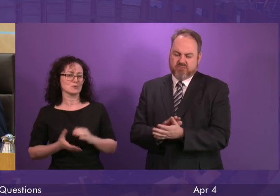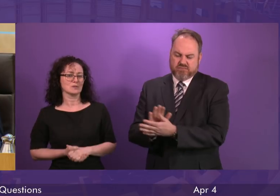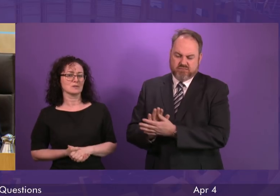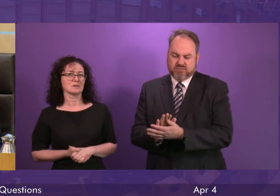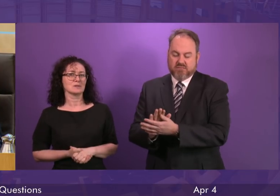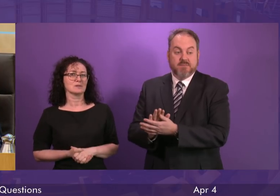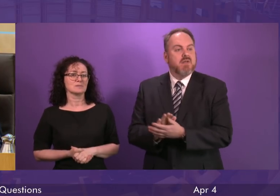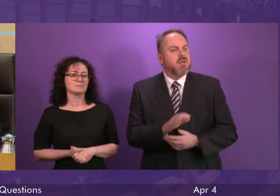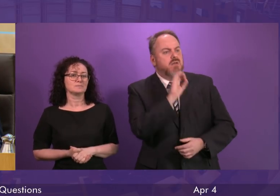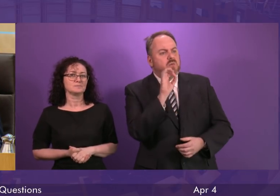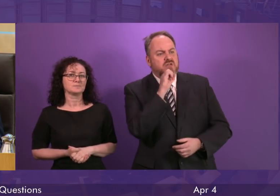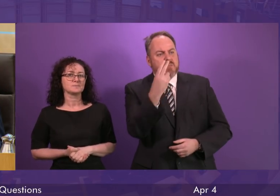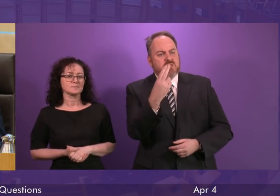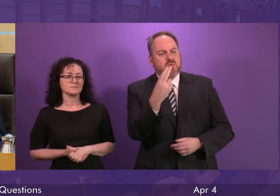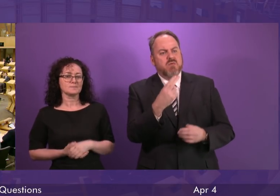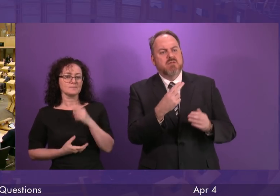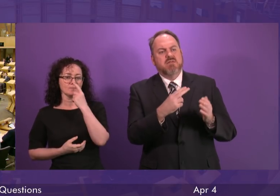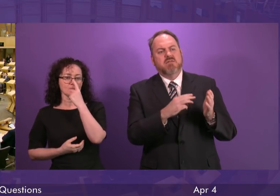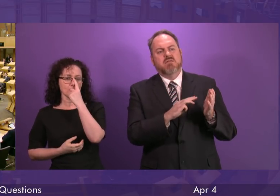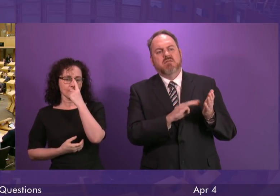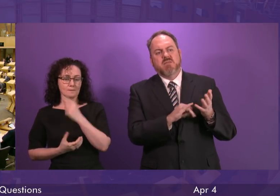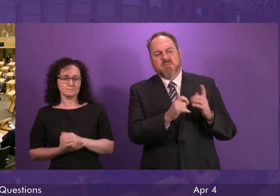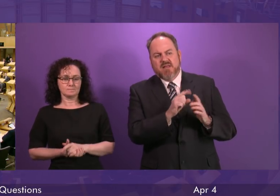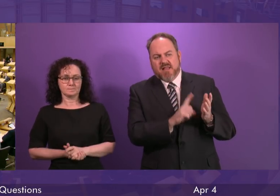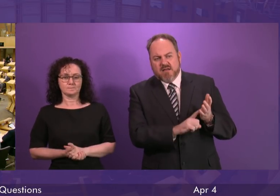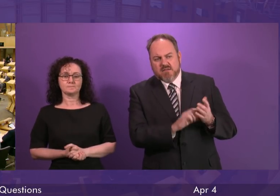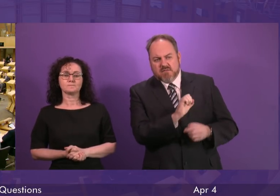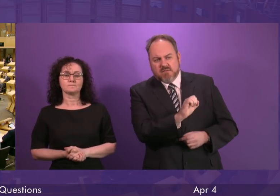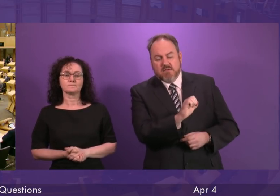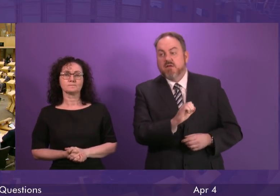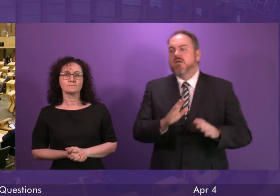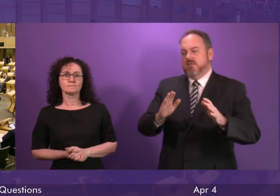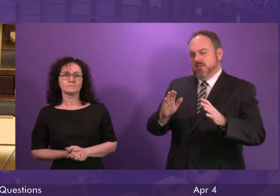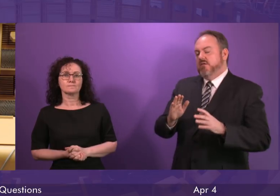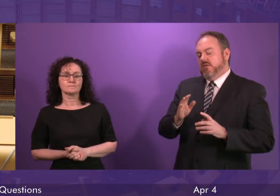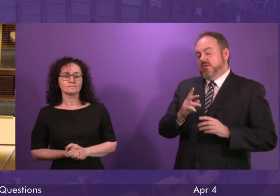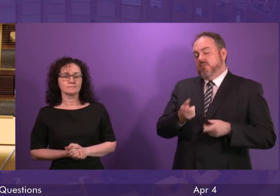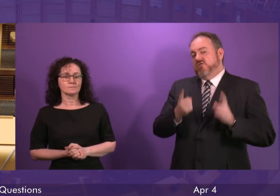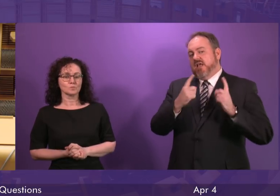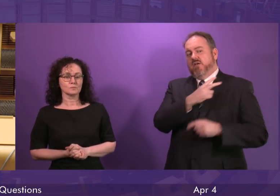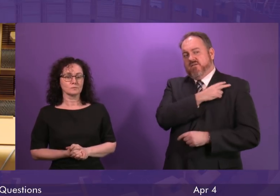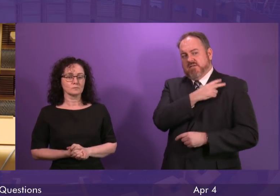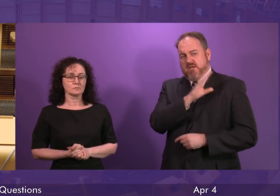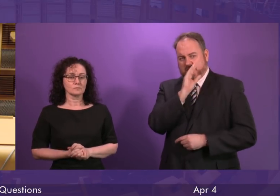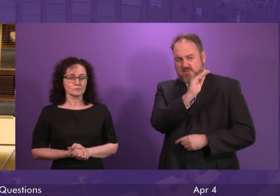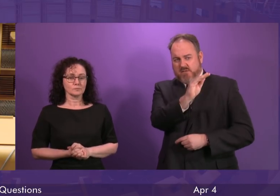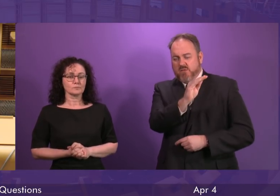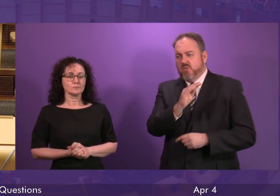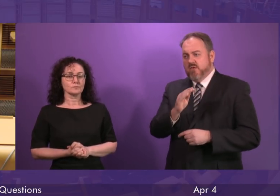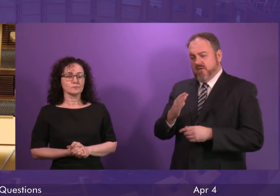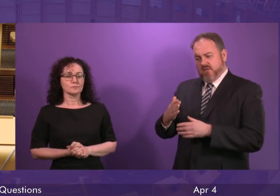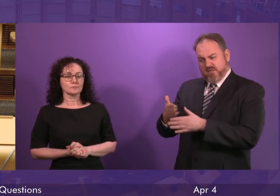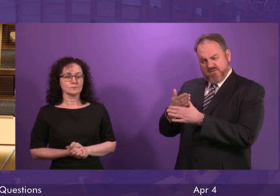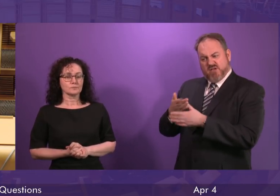Richard Leonard (Central Scotland) (Lab): Yesterday afternoon, the First Minister announced